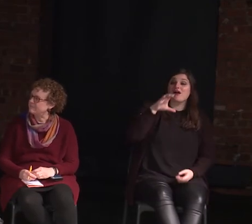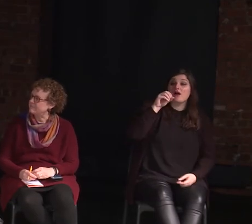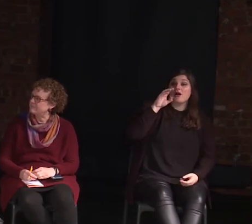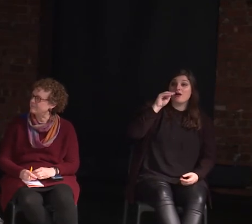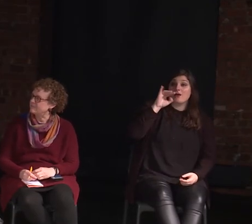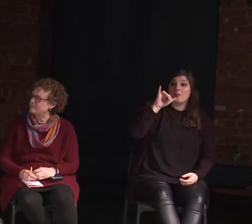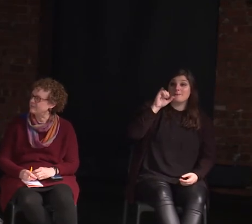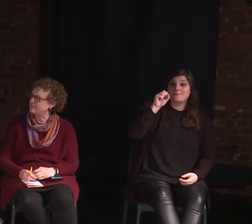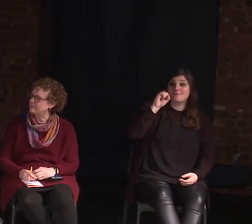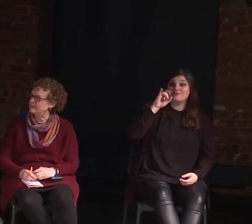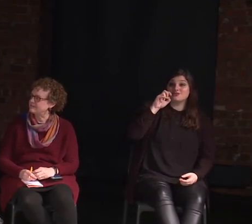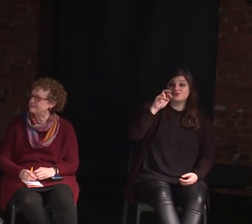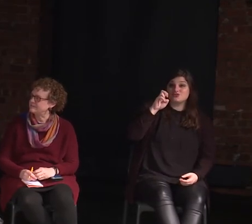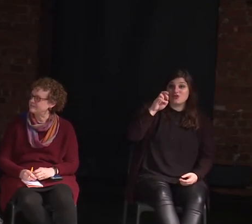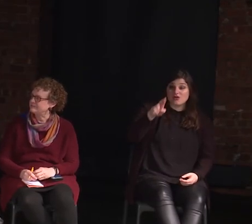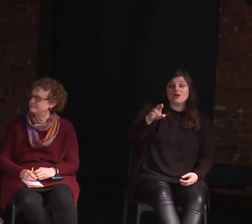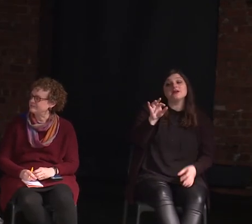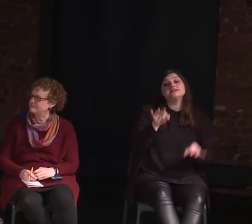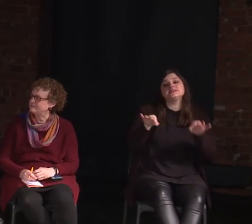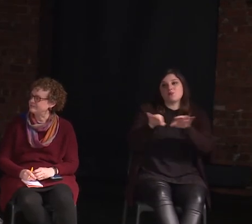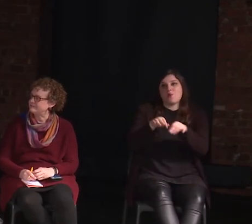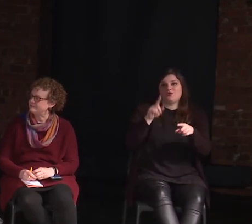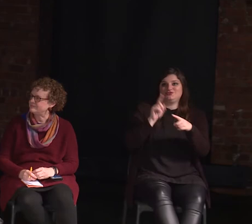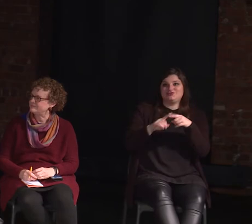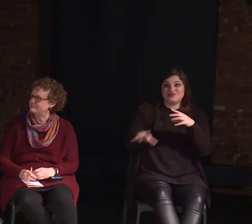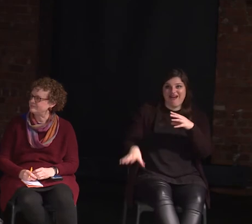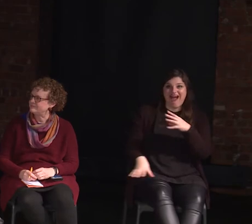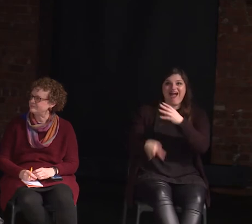There are some very obvious issues around gender.